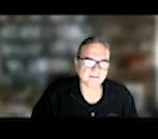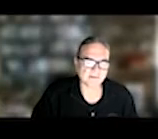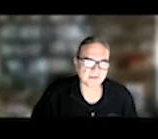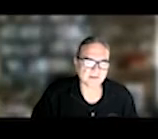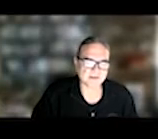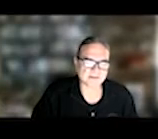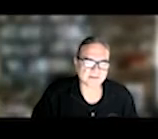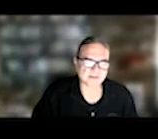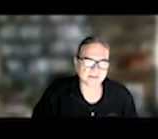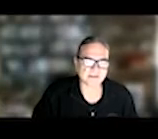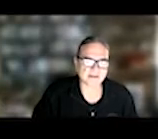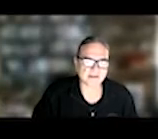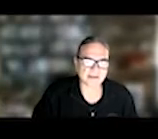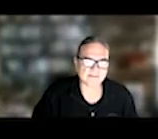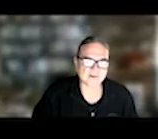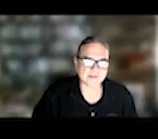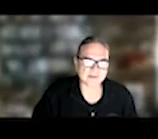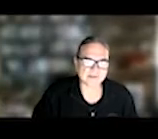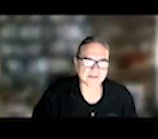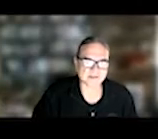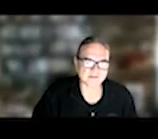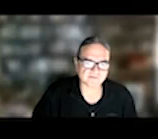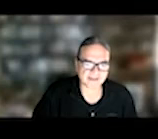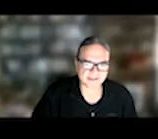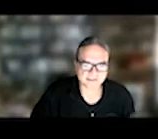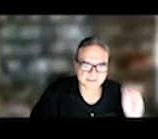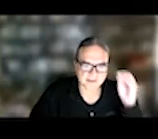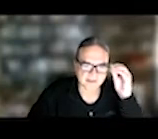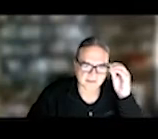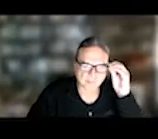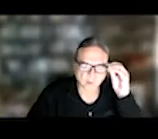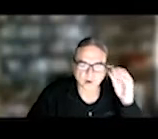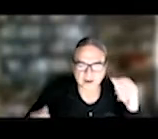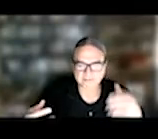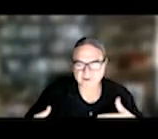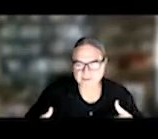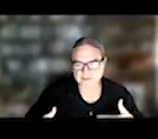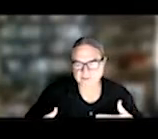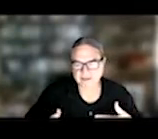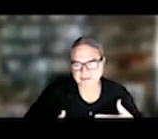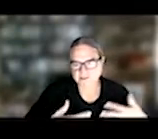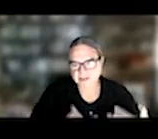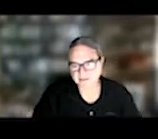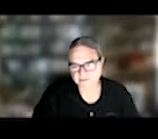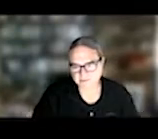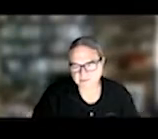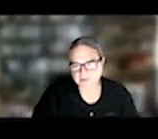when we look at the adversity that children face. The more adversity someone has in childhood, the